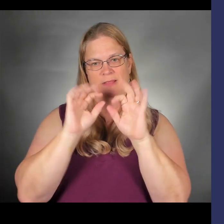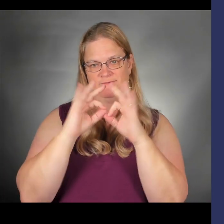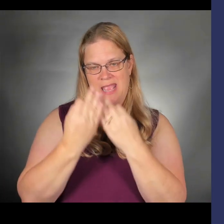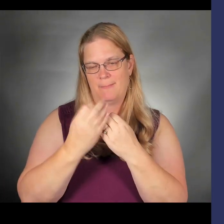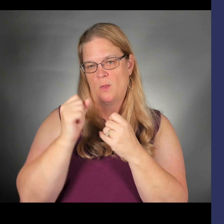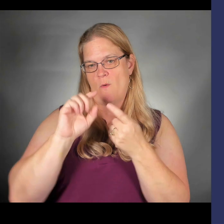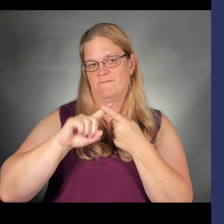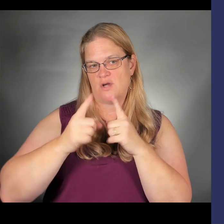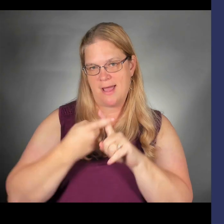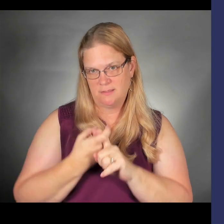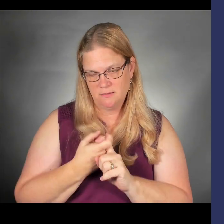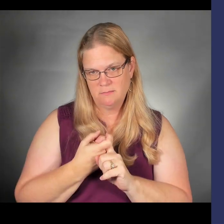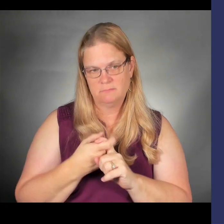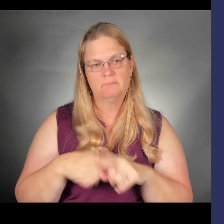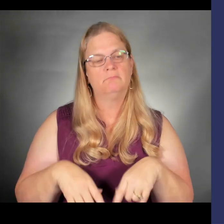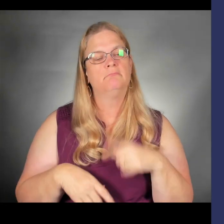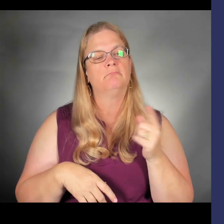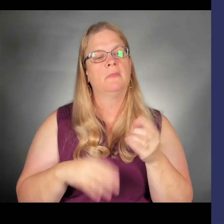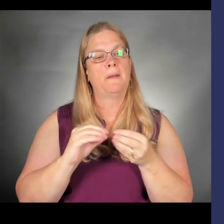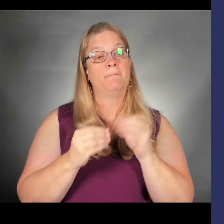Number seven is a severe argument with family or friends.